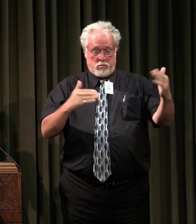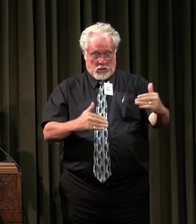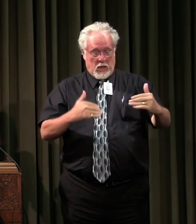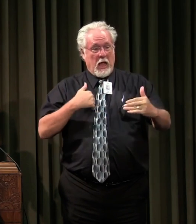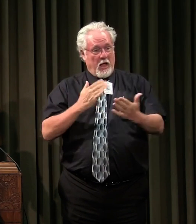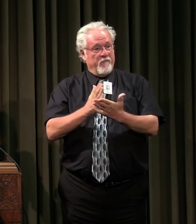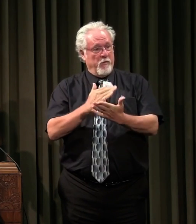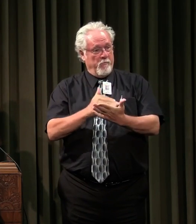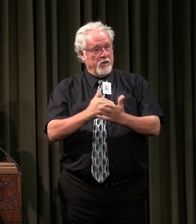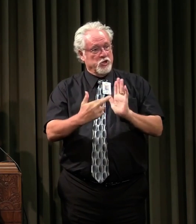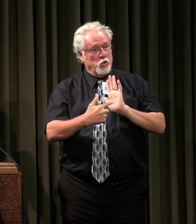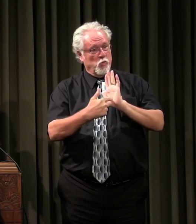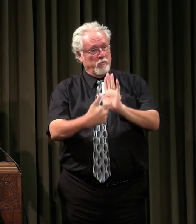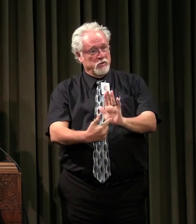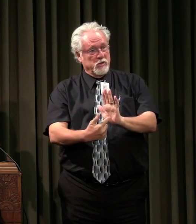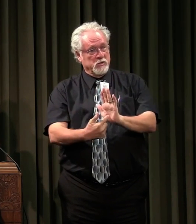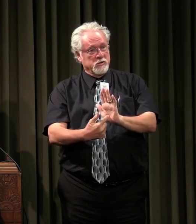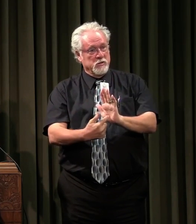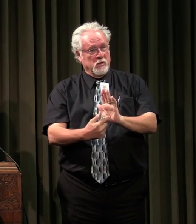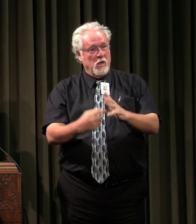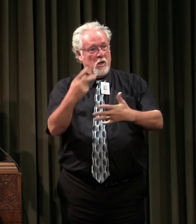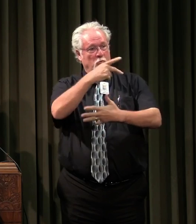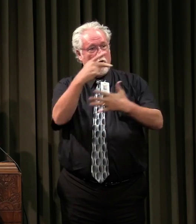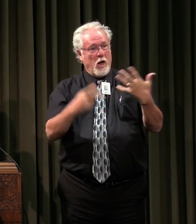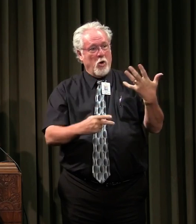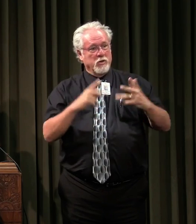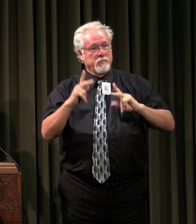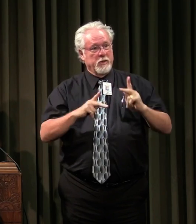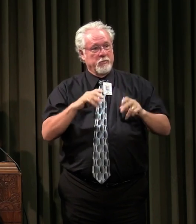that that represents the priorities of the people of Louisiana and that